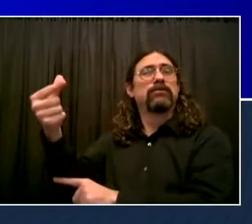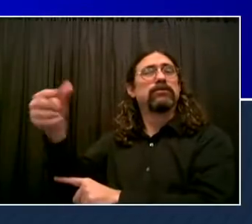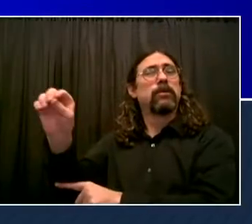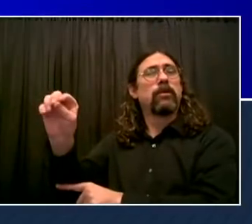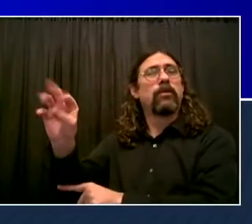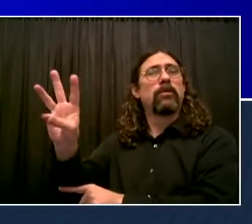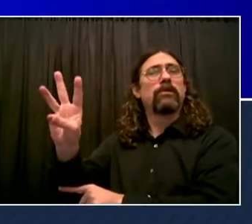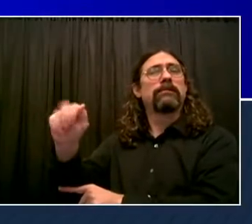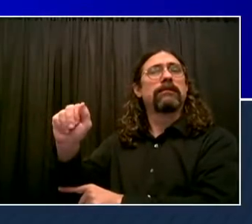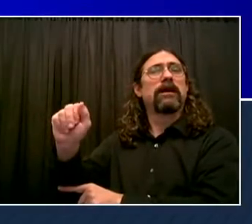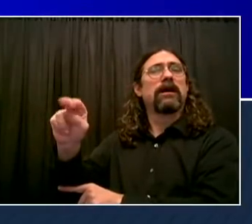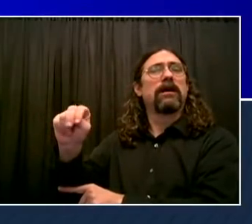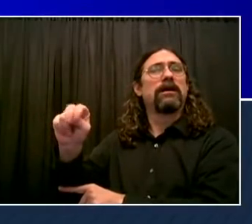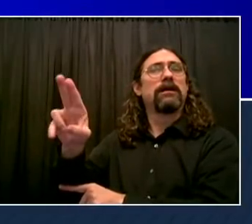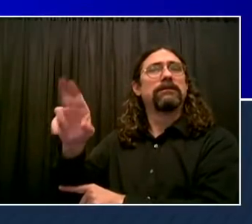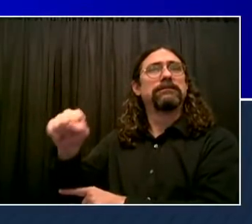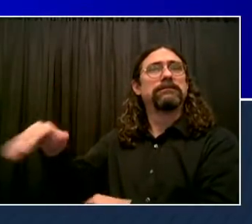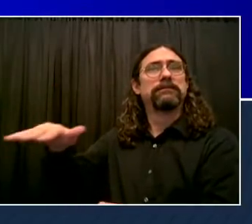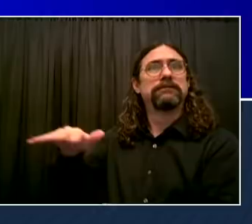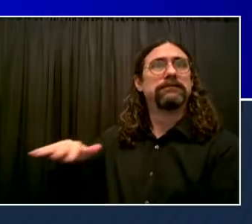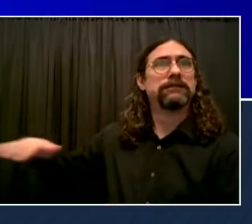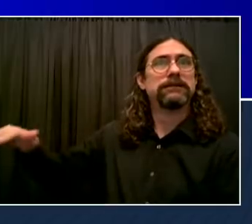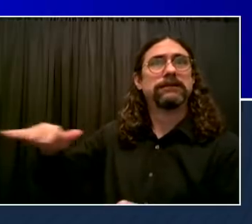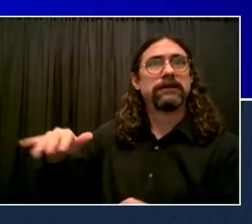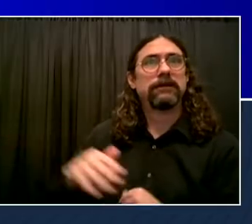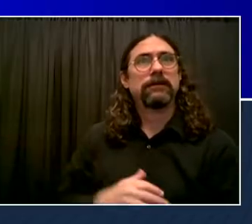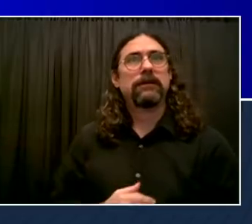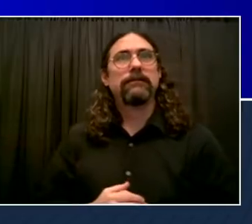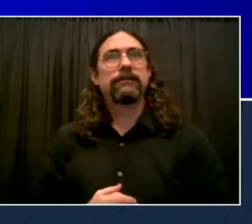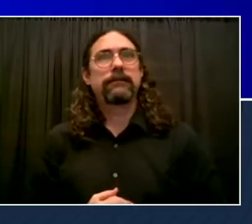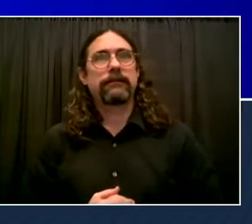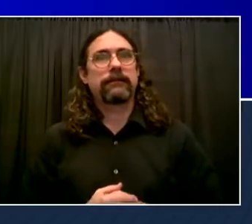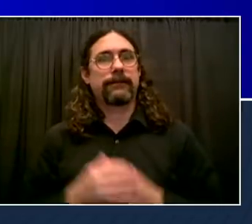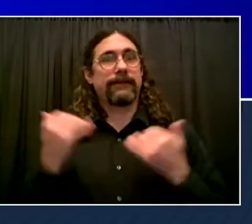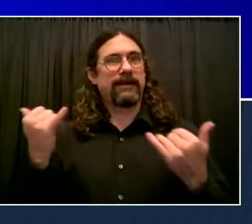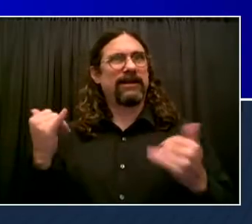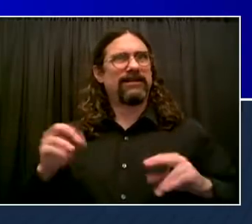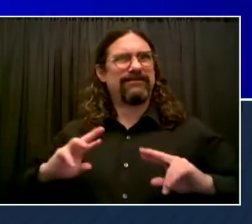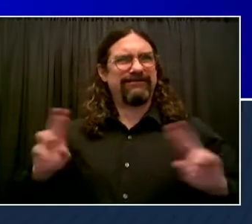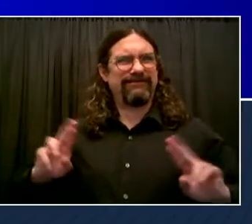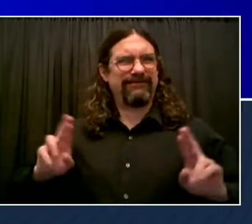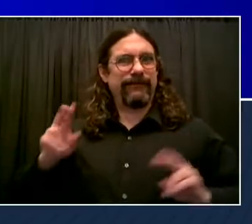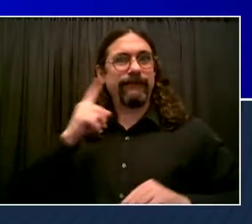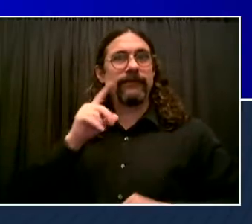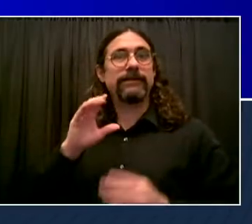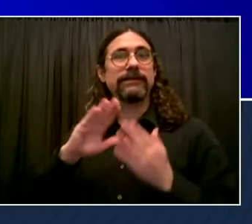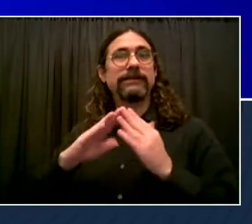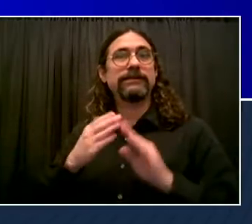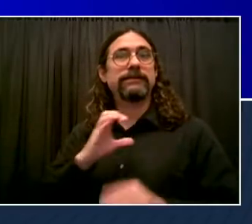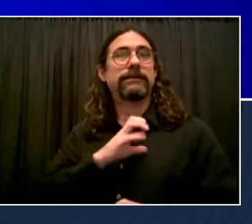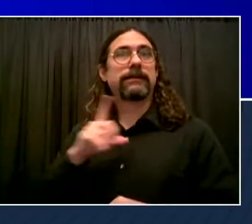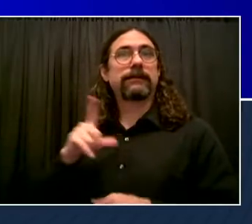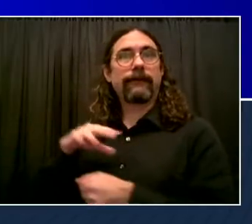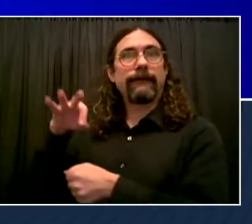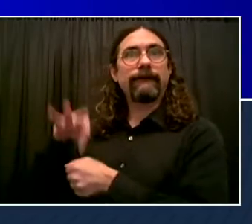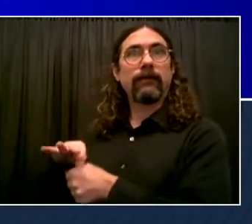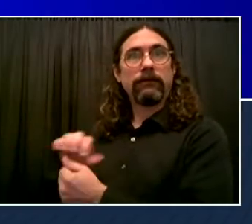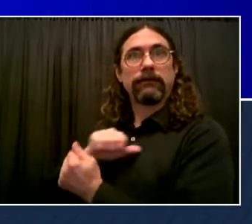TOGETHER.